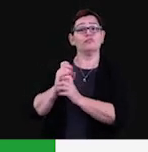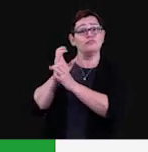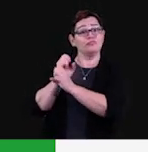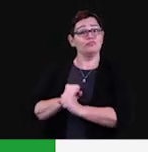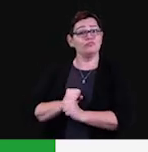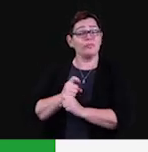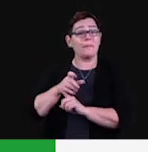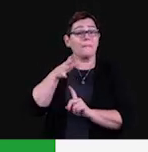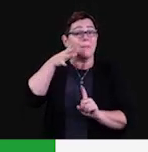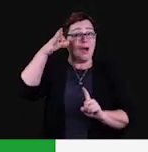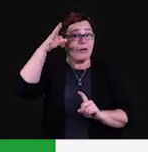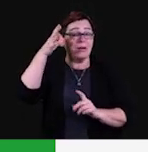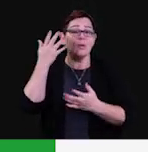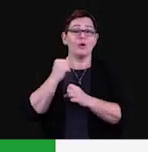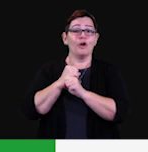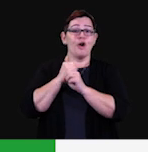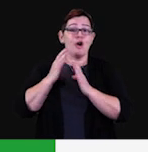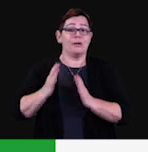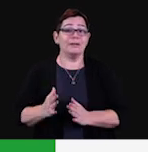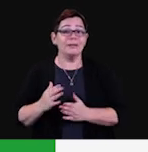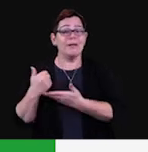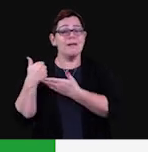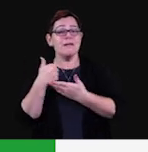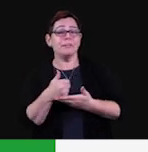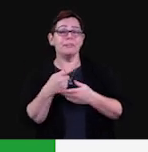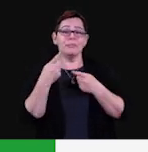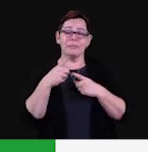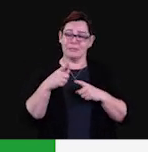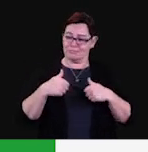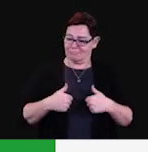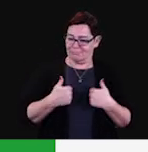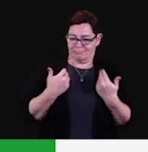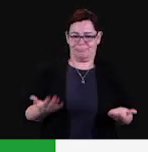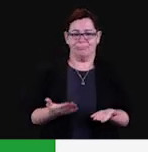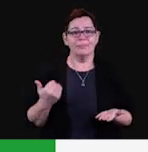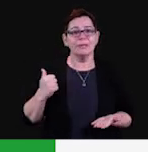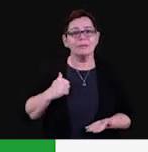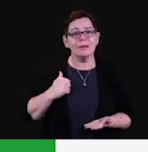is non-taxable and you don't need to declare it when you do your taxes.